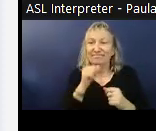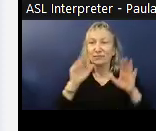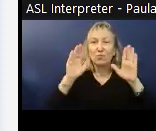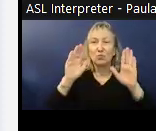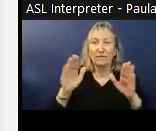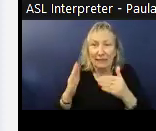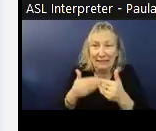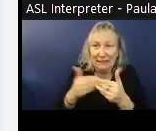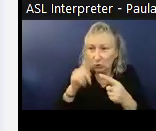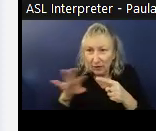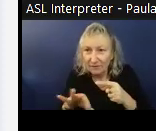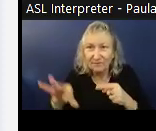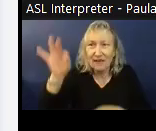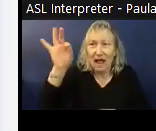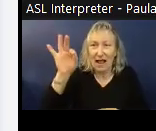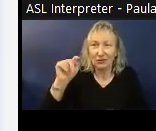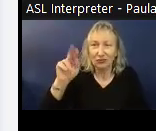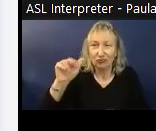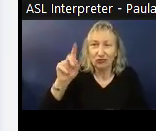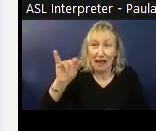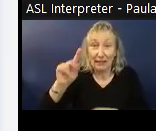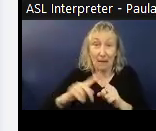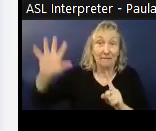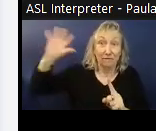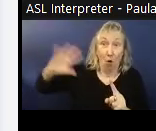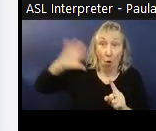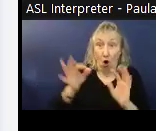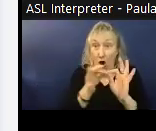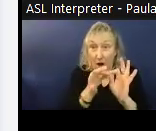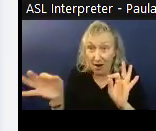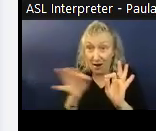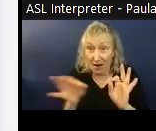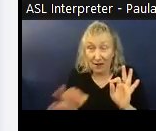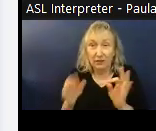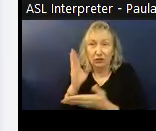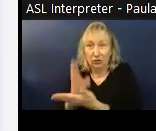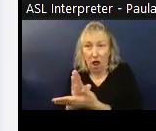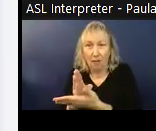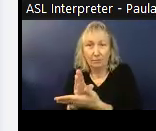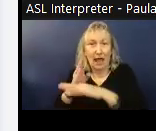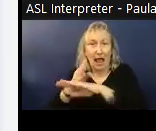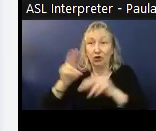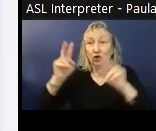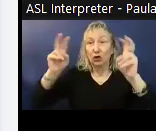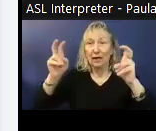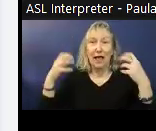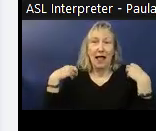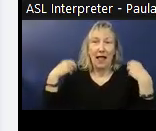but the existing sentence in Rule stops after health or safety. And then what, what what was added?